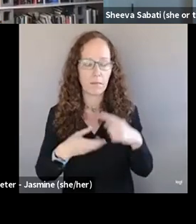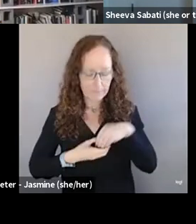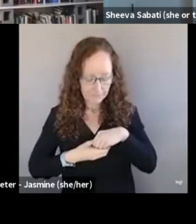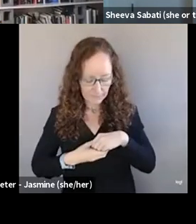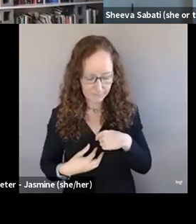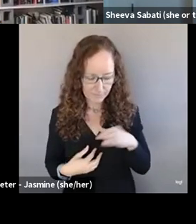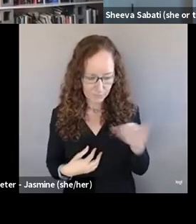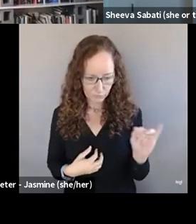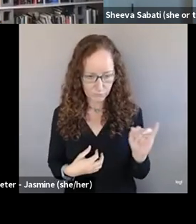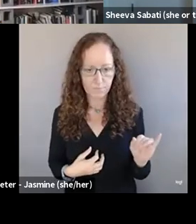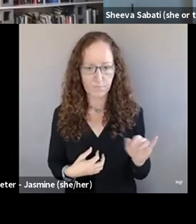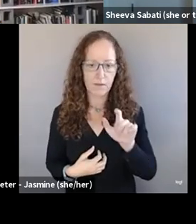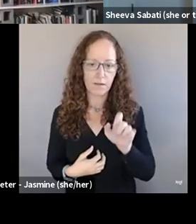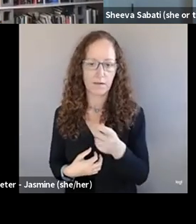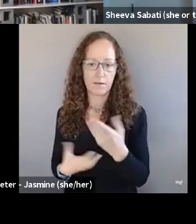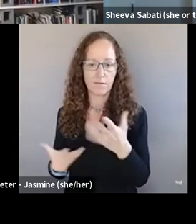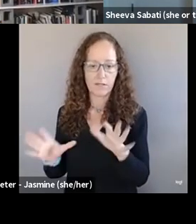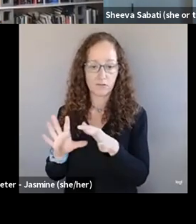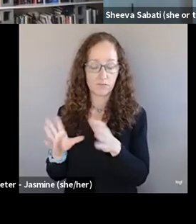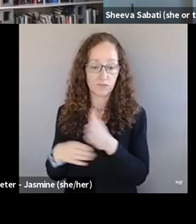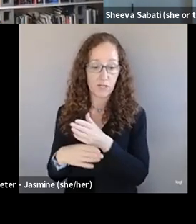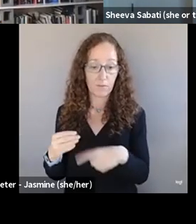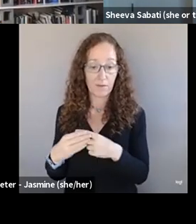self and collective care. I'm really I'm a really big advocate